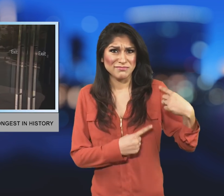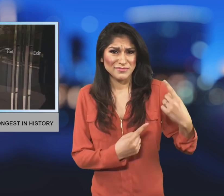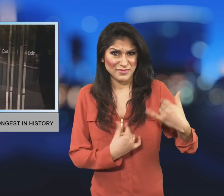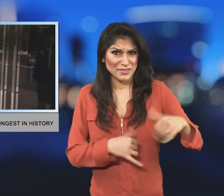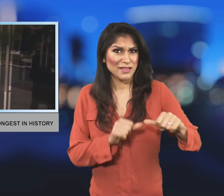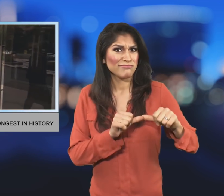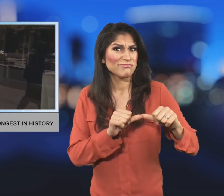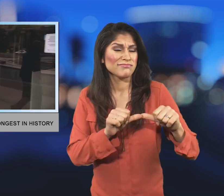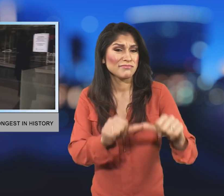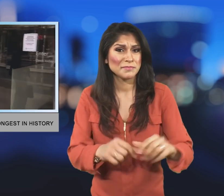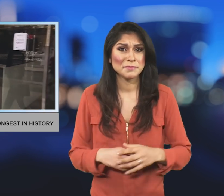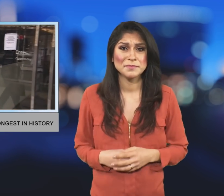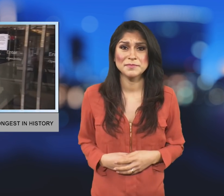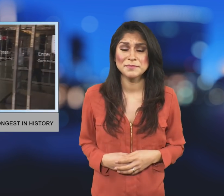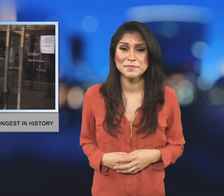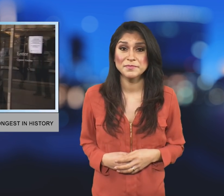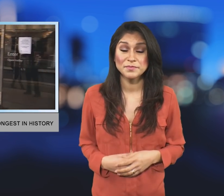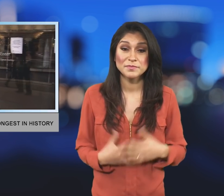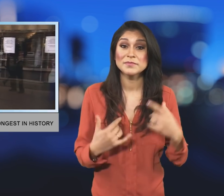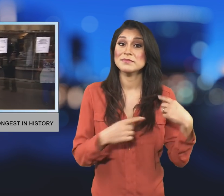at 22 days and counting.